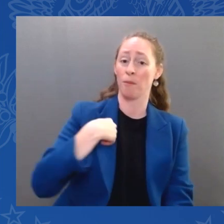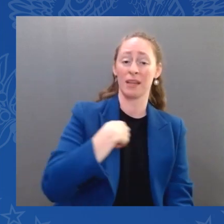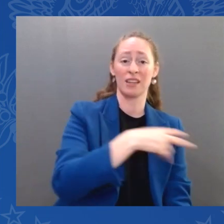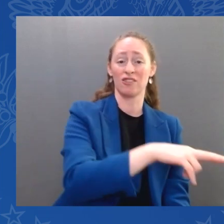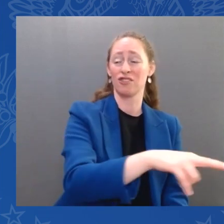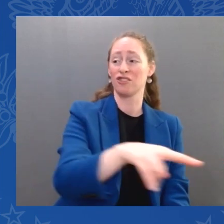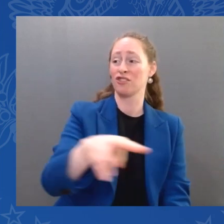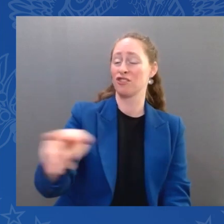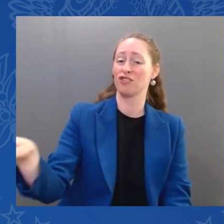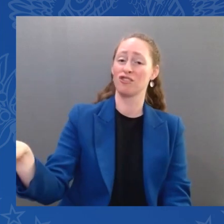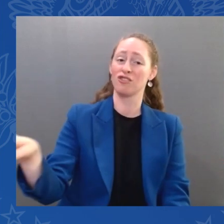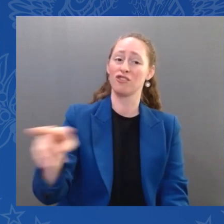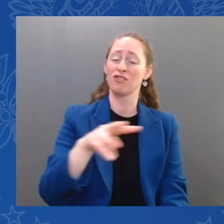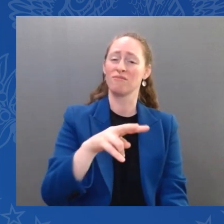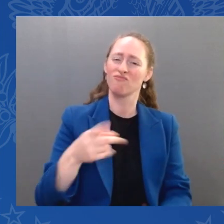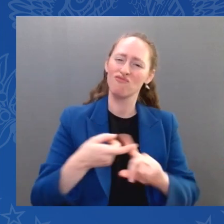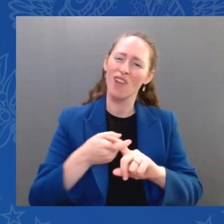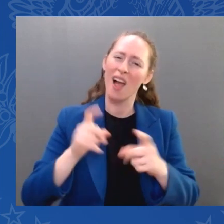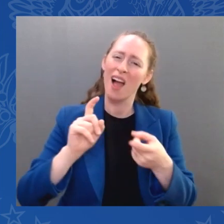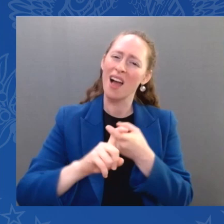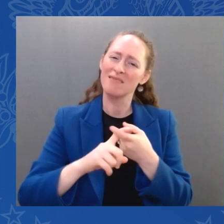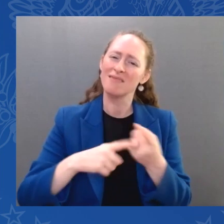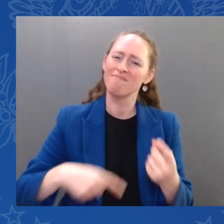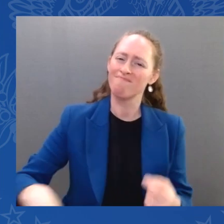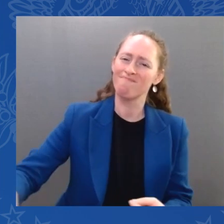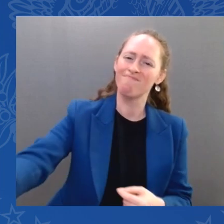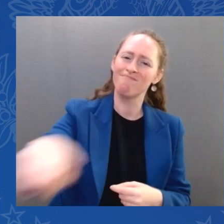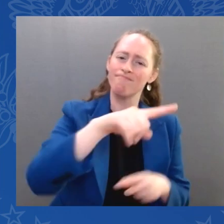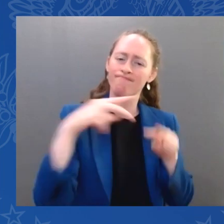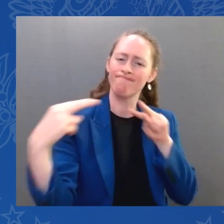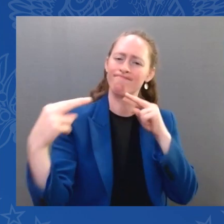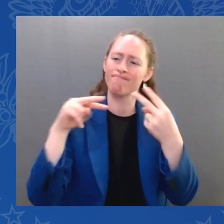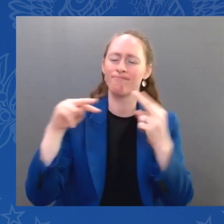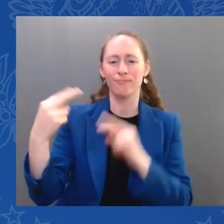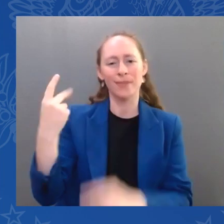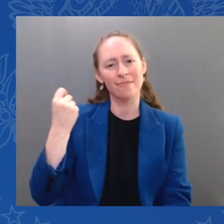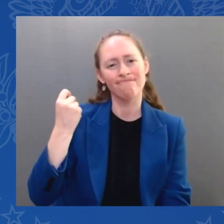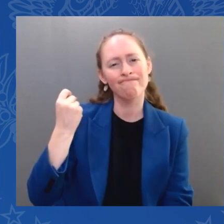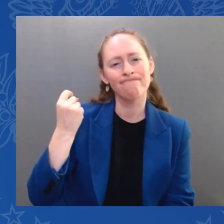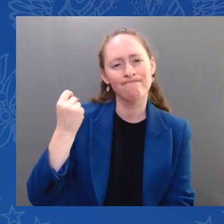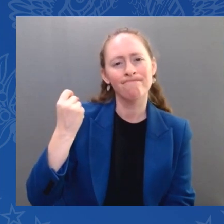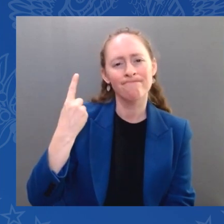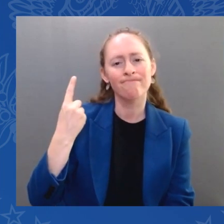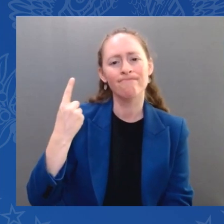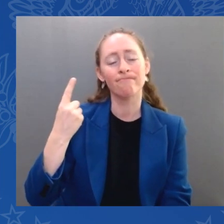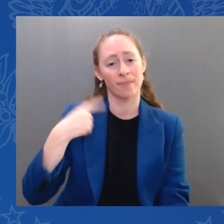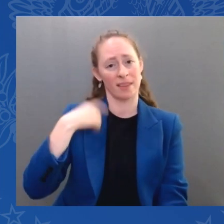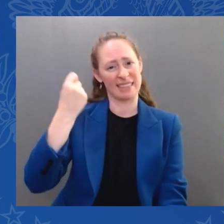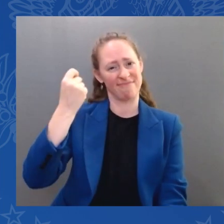but you did it to make sure that other families don't have to experience the same loss and pain